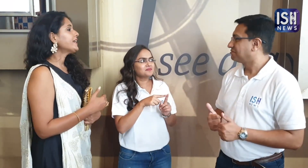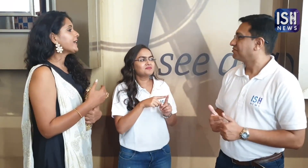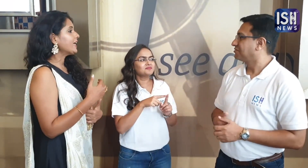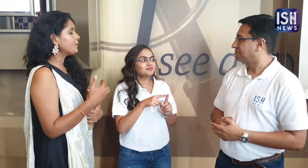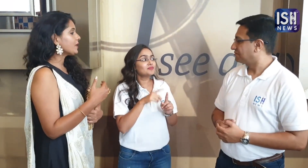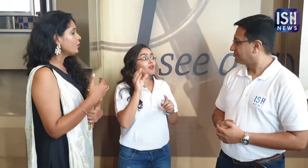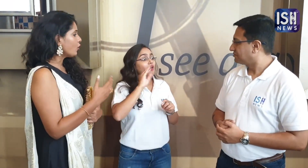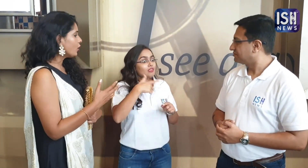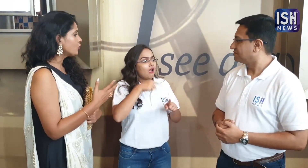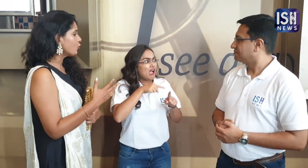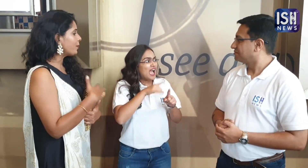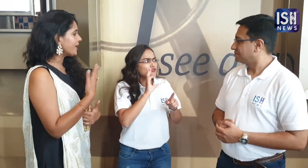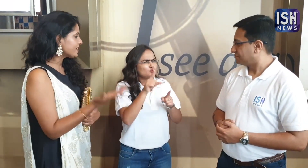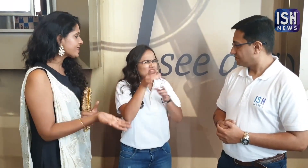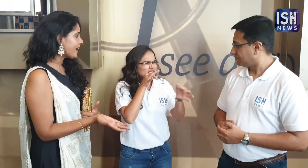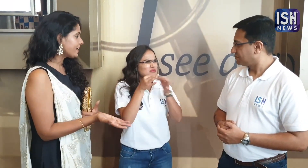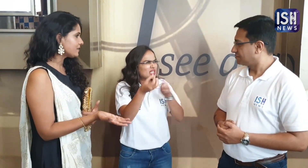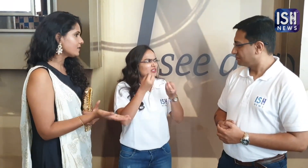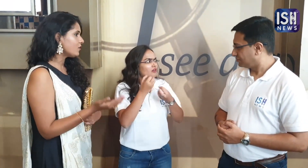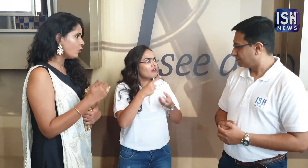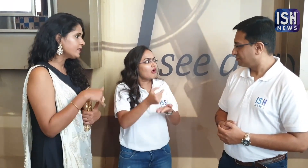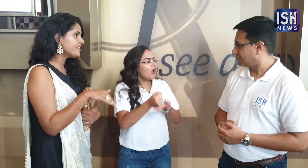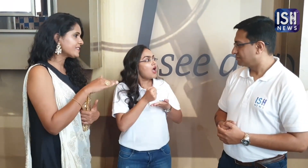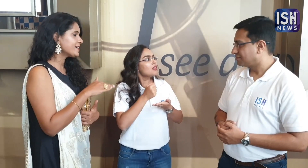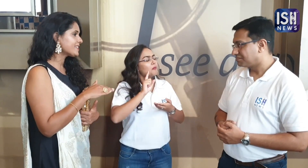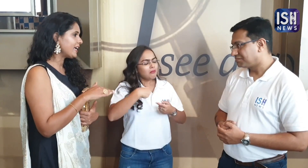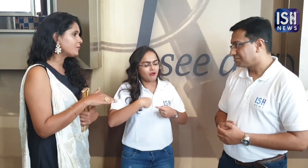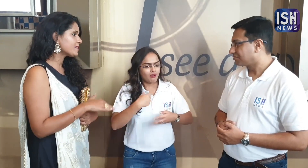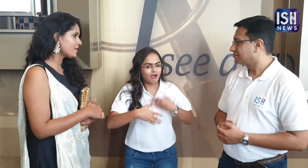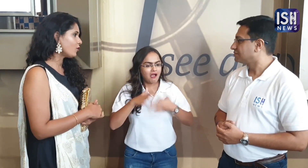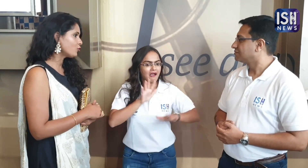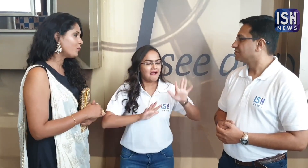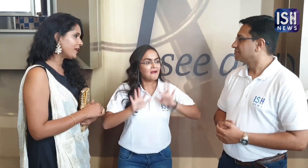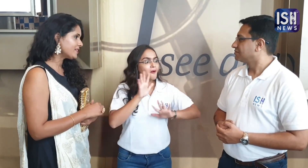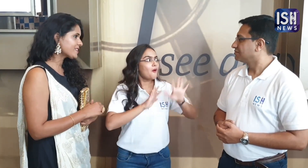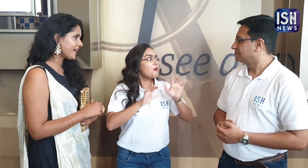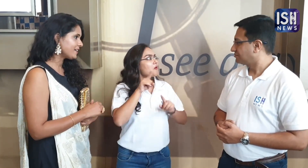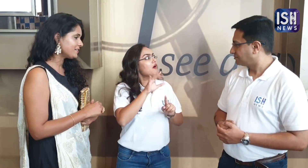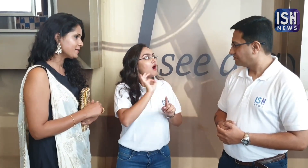All these things helped us a lot to play the character.